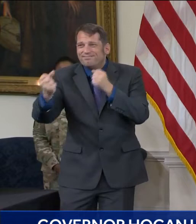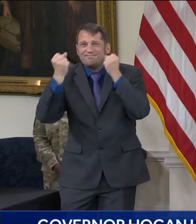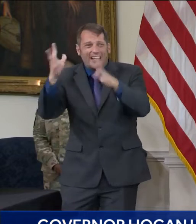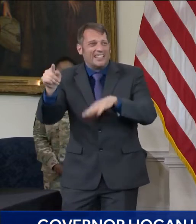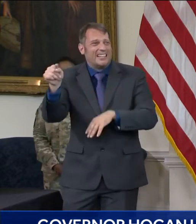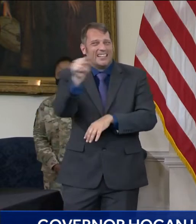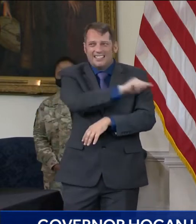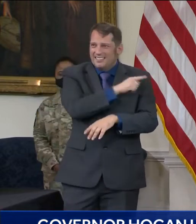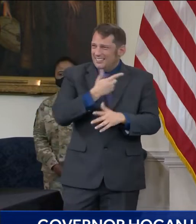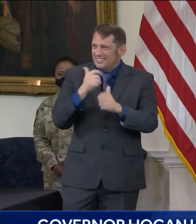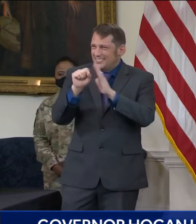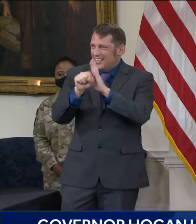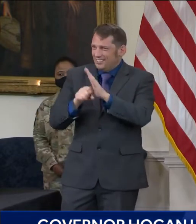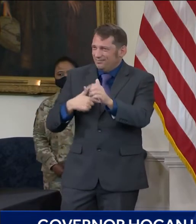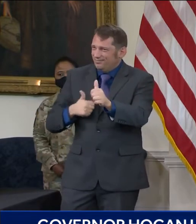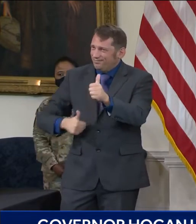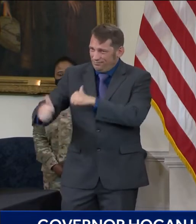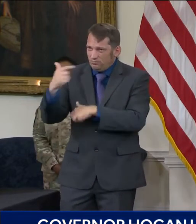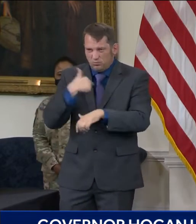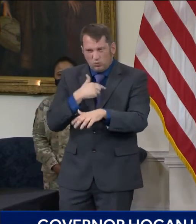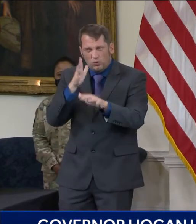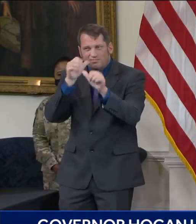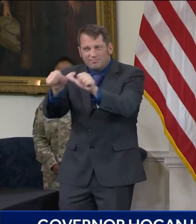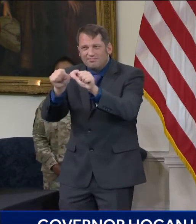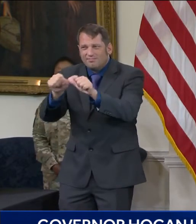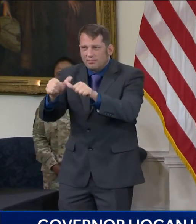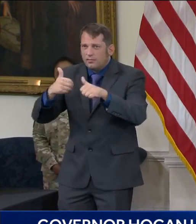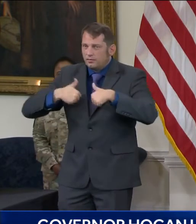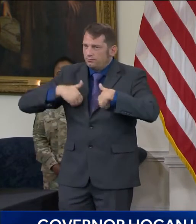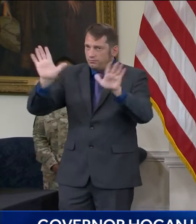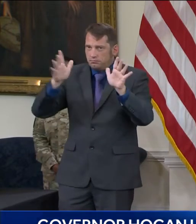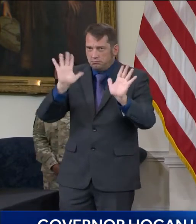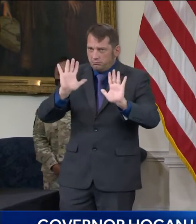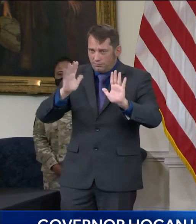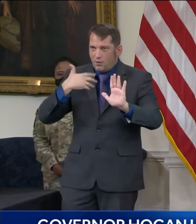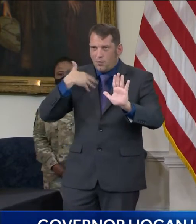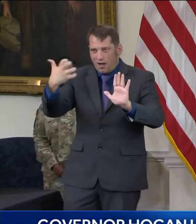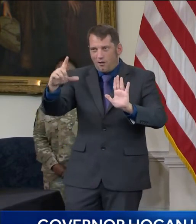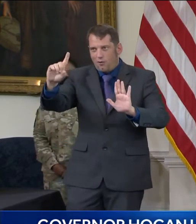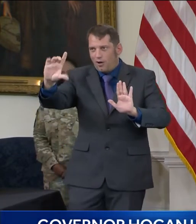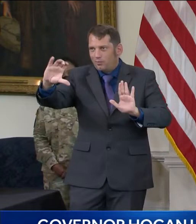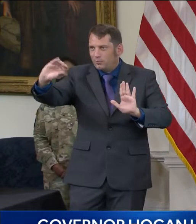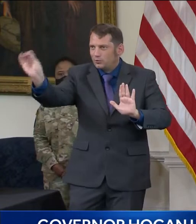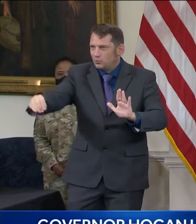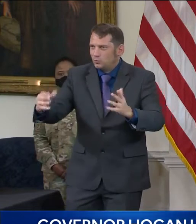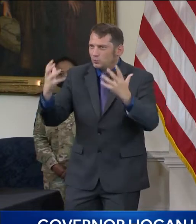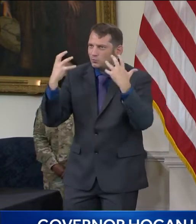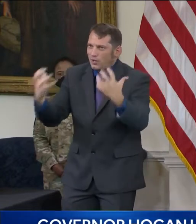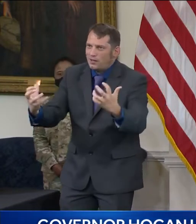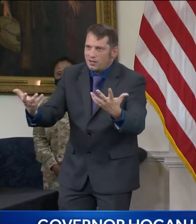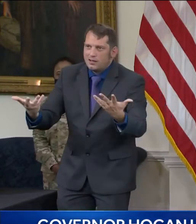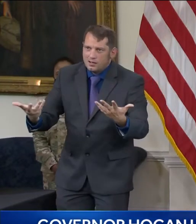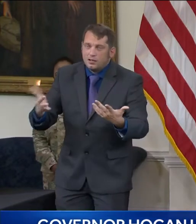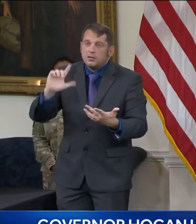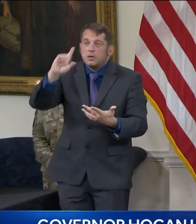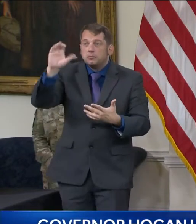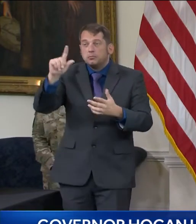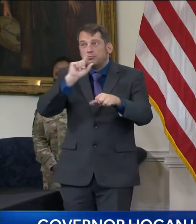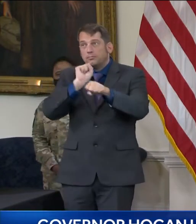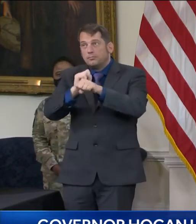WE ARE AHEAD OF WHERE WE THOUGHT THE MAX CAPACITY WAS BUT WE WILL KEEP GOING, I WOULD LOVE TO SEE A HUNDRED PERCENT BUT I DON’T